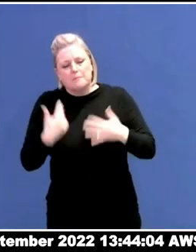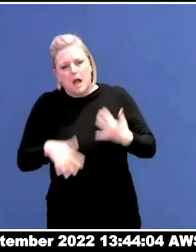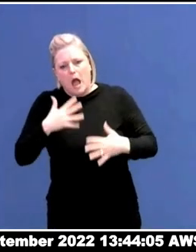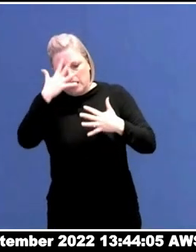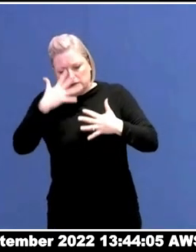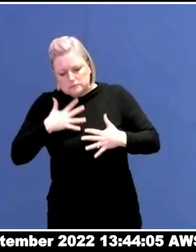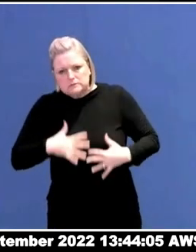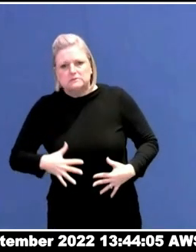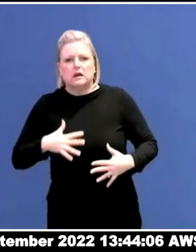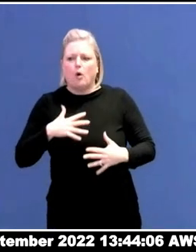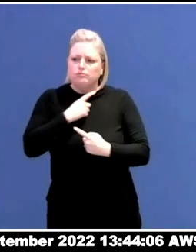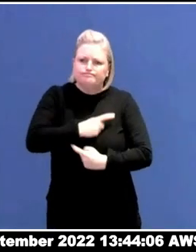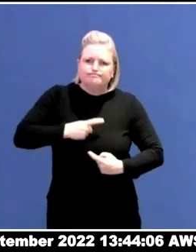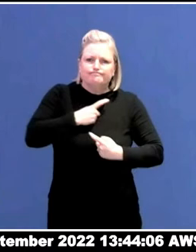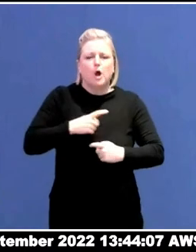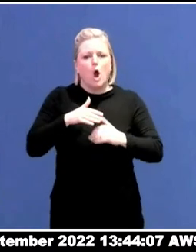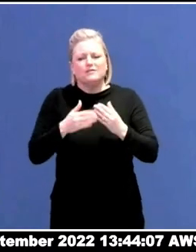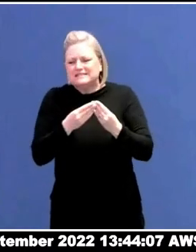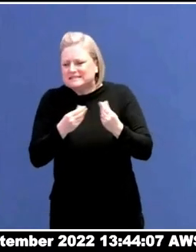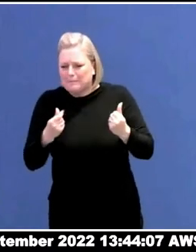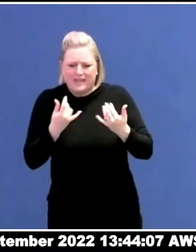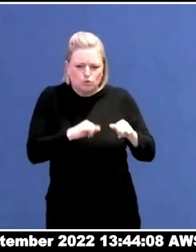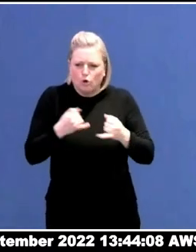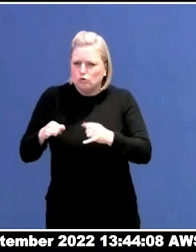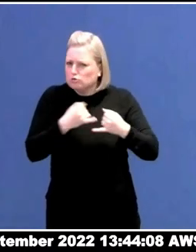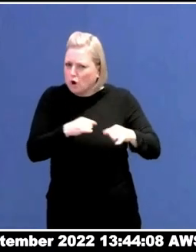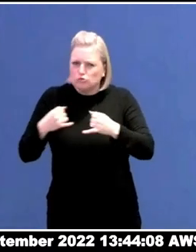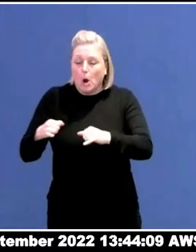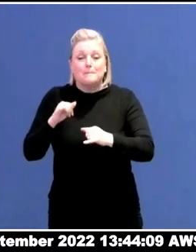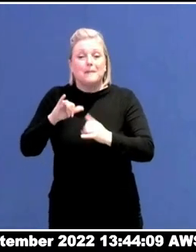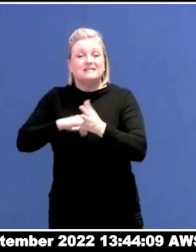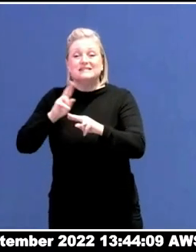And this really leads to an overuse and disproportionate use of solitary confinement